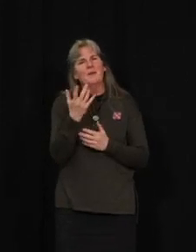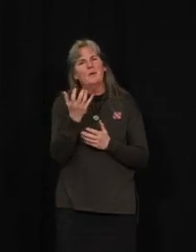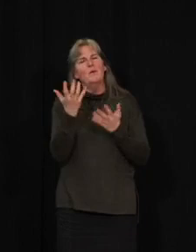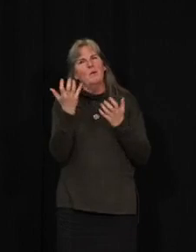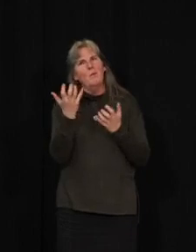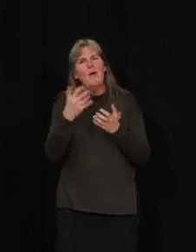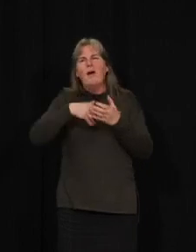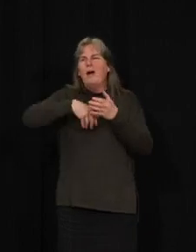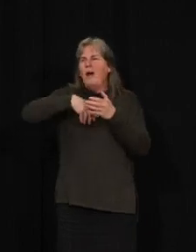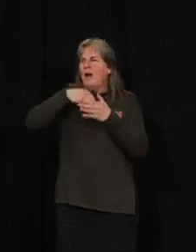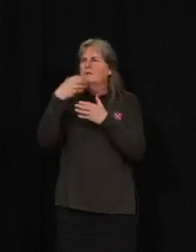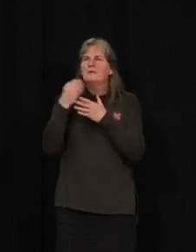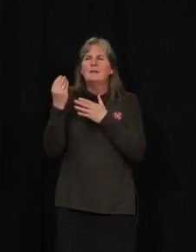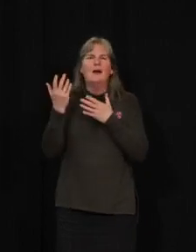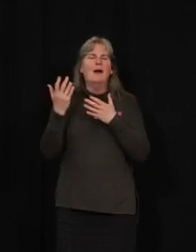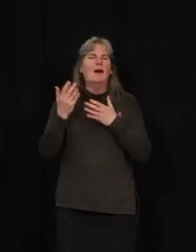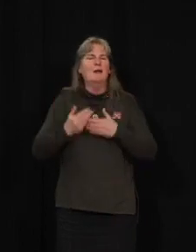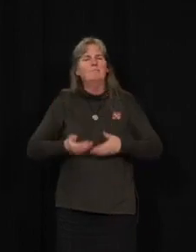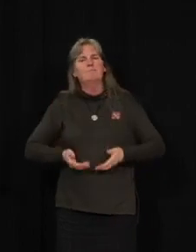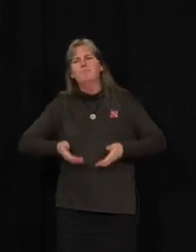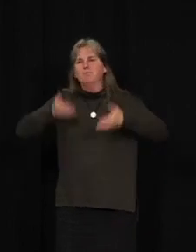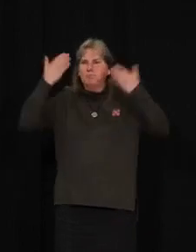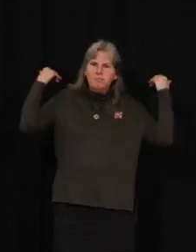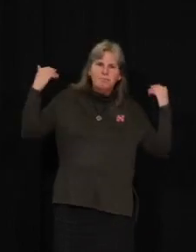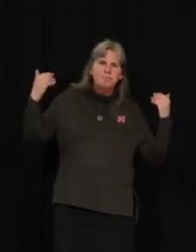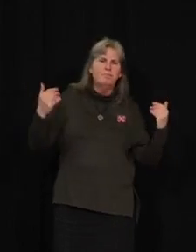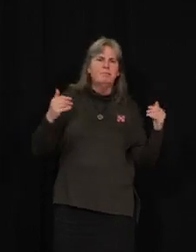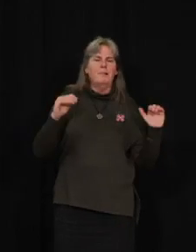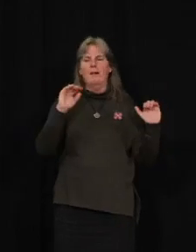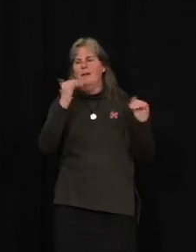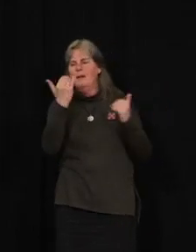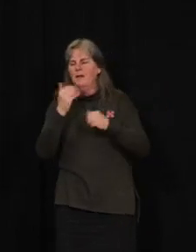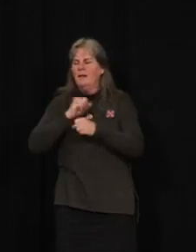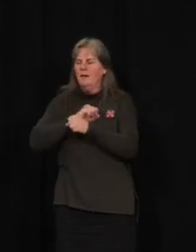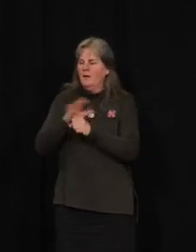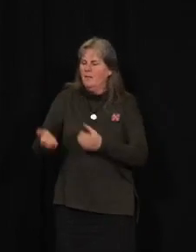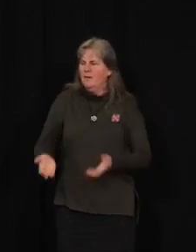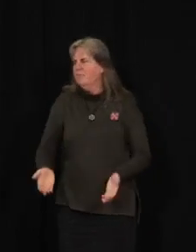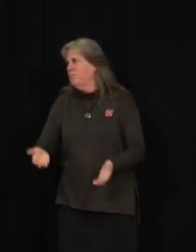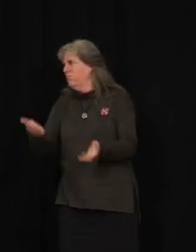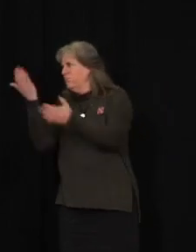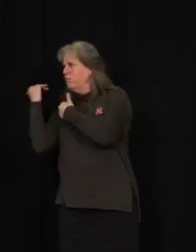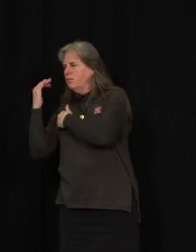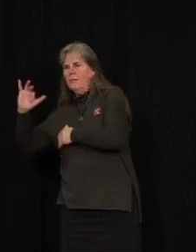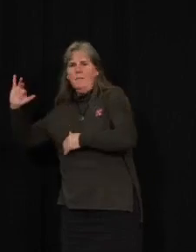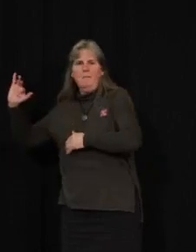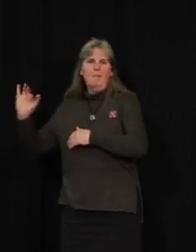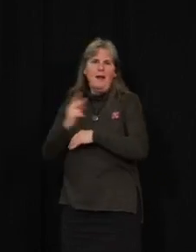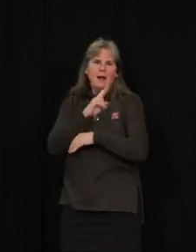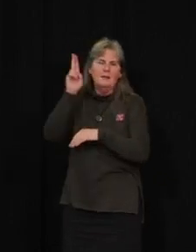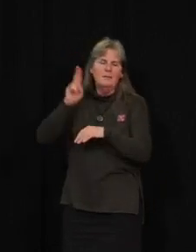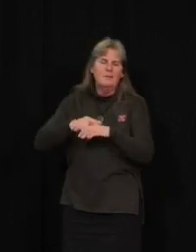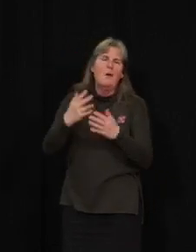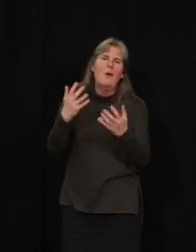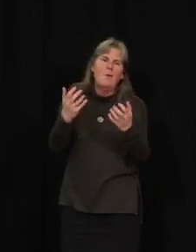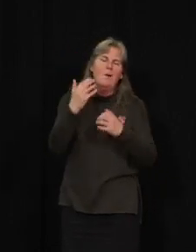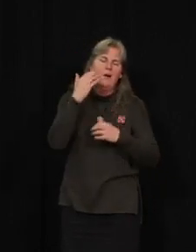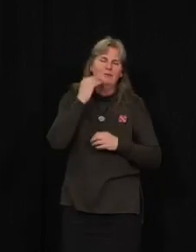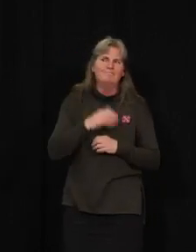shackles of COVID-19 and get bak to normal. Every day, I get questions about why we need to keep things